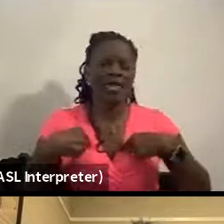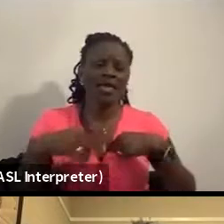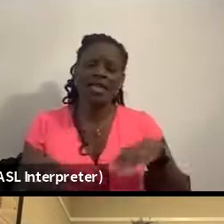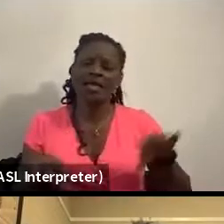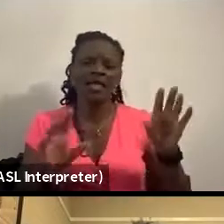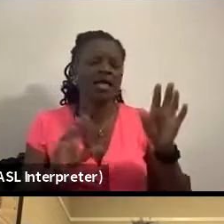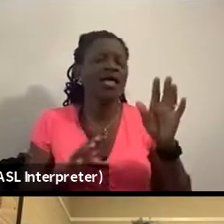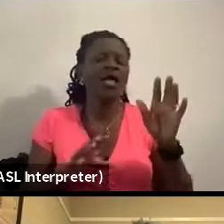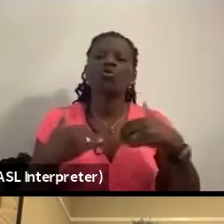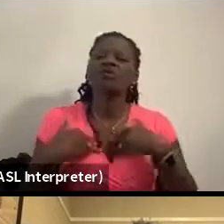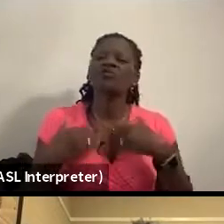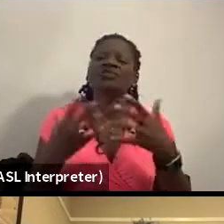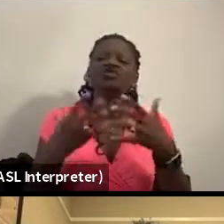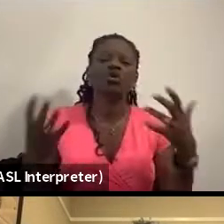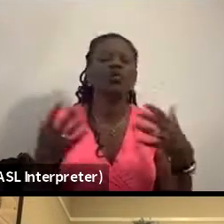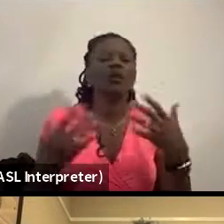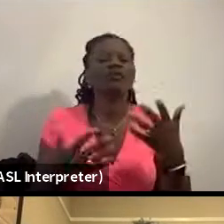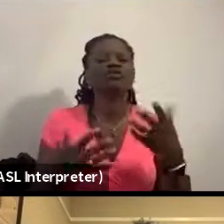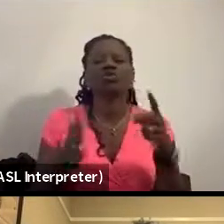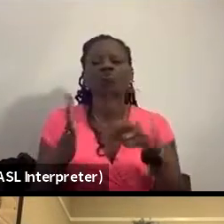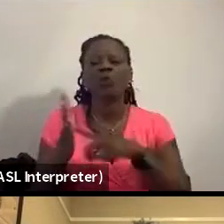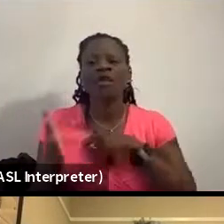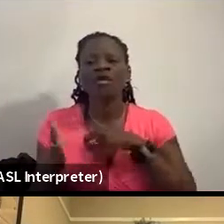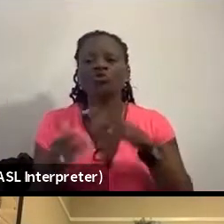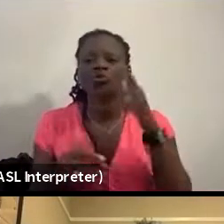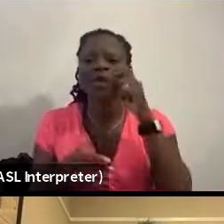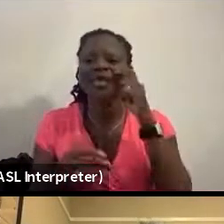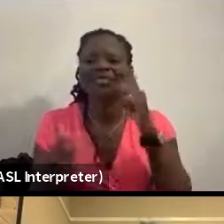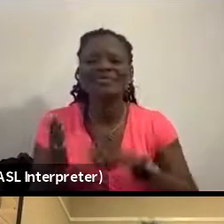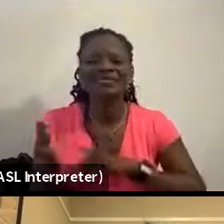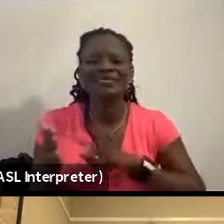racism for for years and decades and generations.